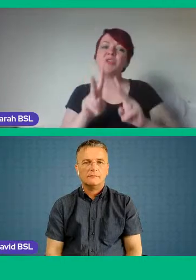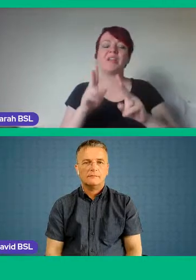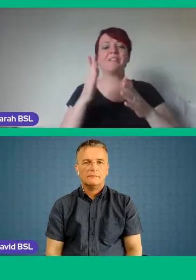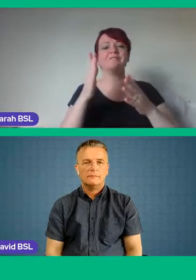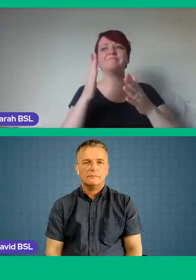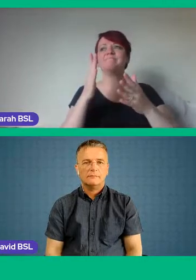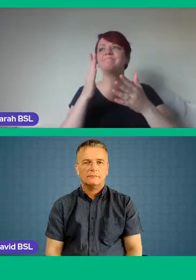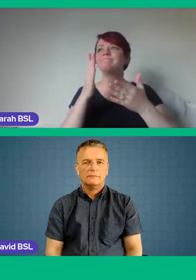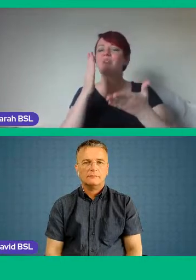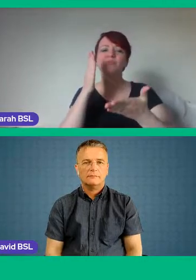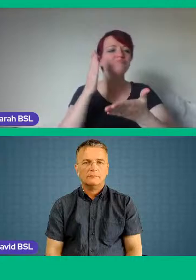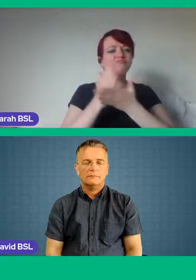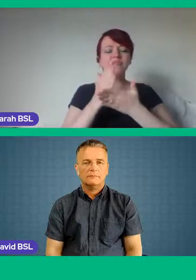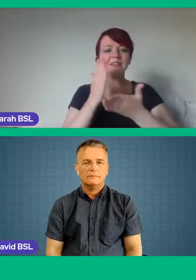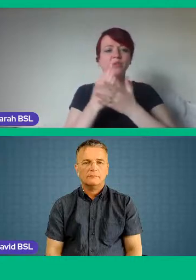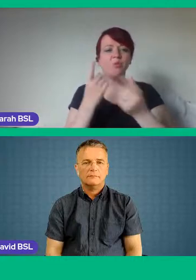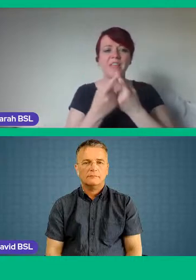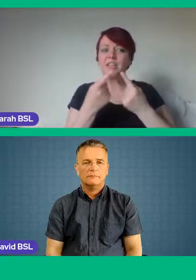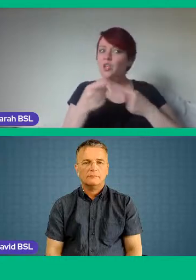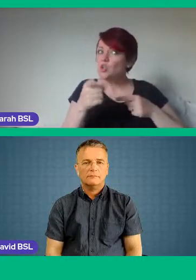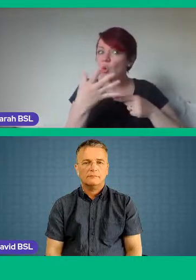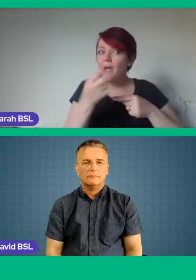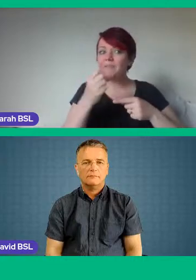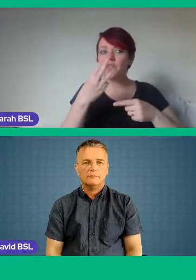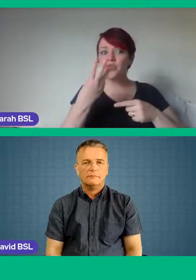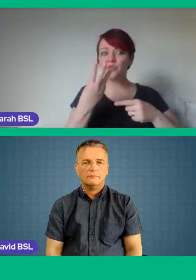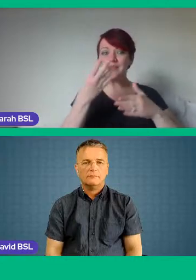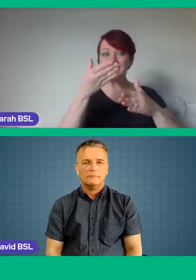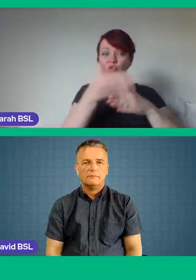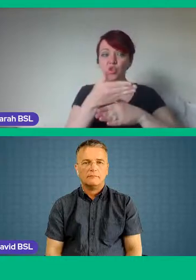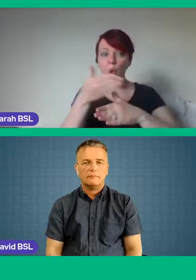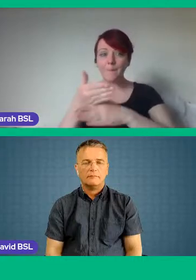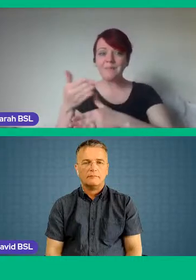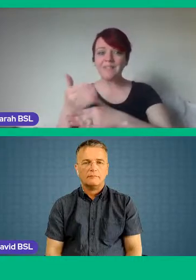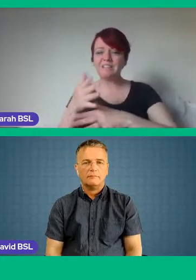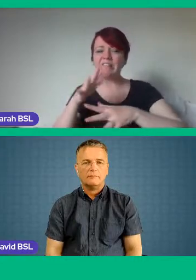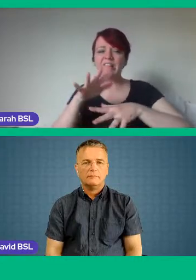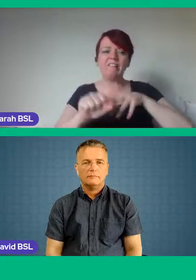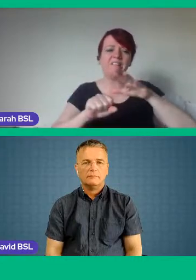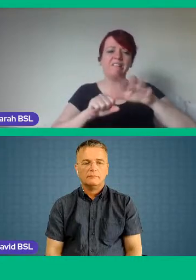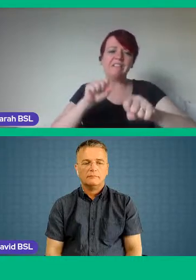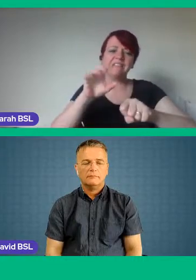really practical things like, if you have got three jobs, and he was struggling for bills